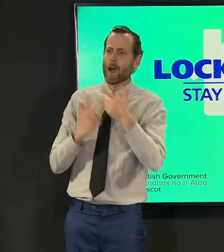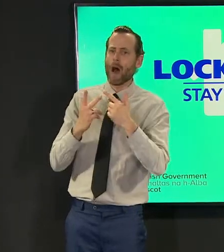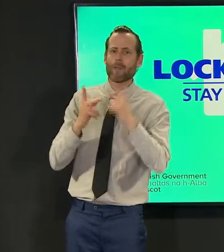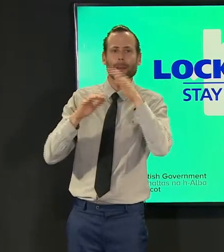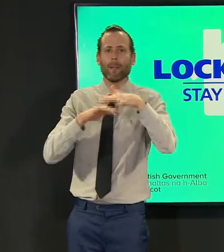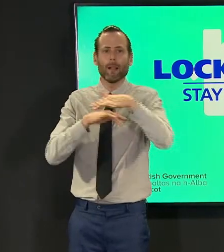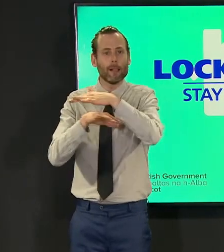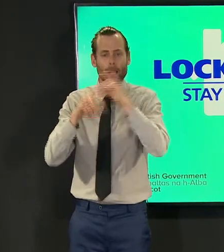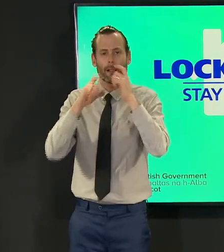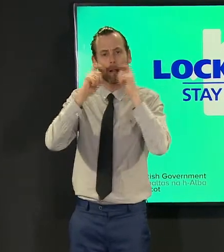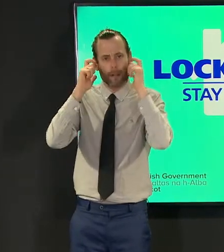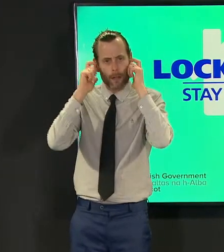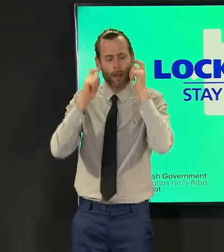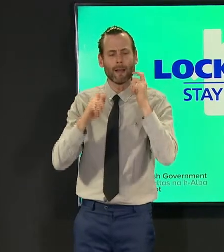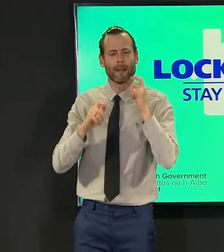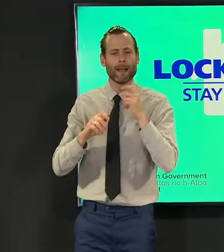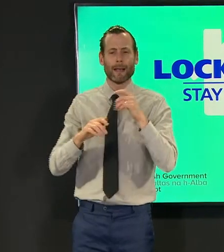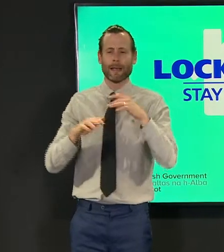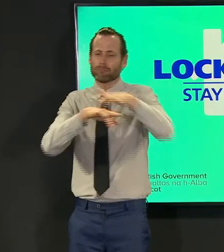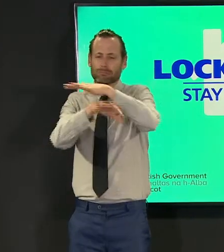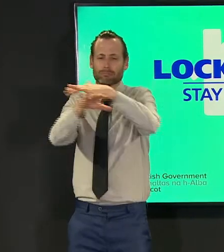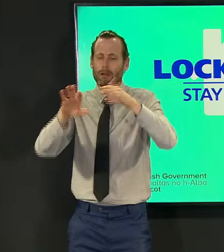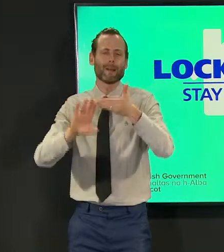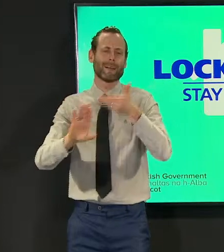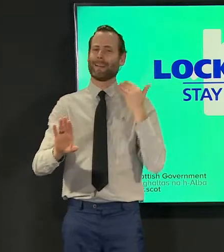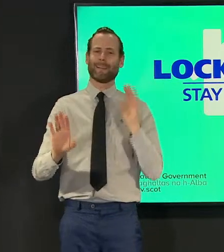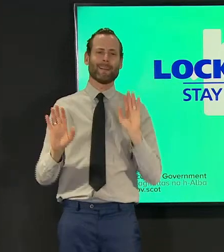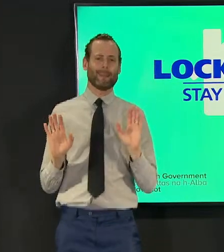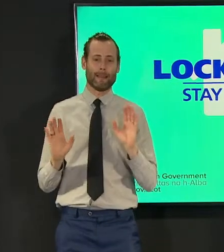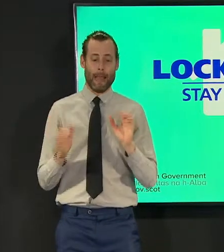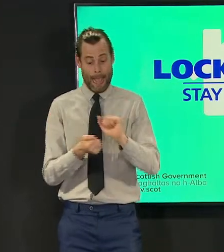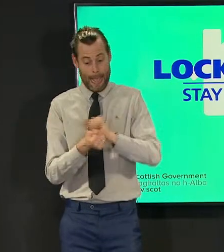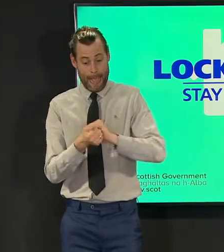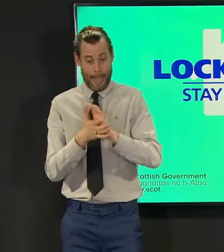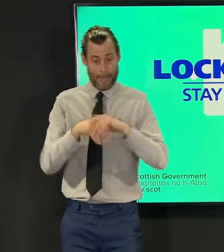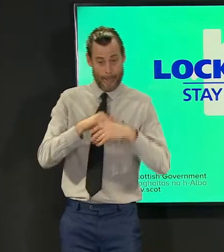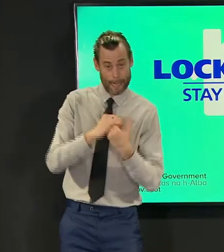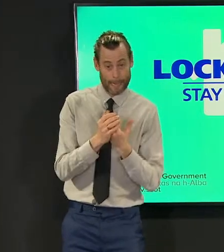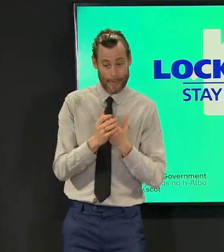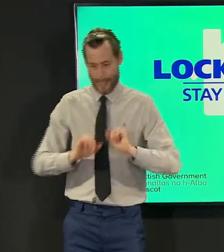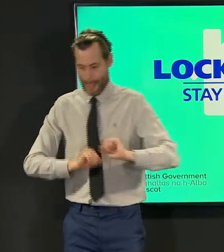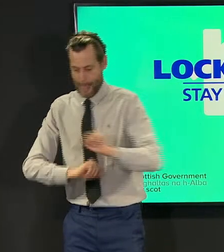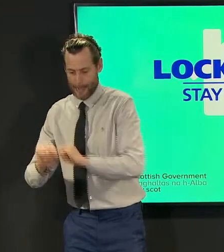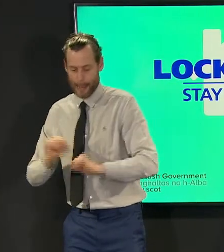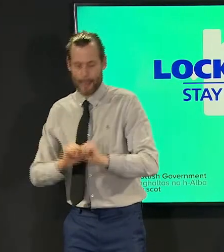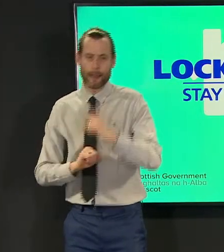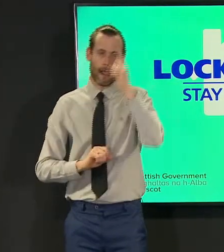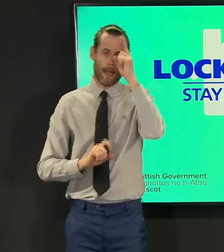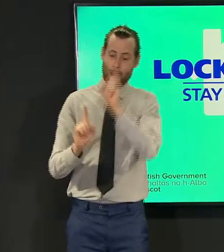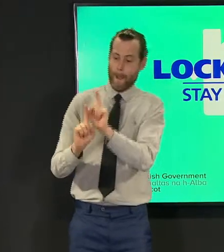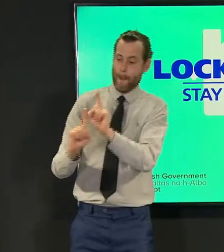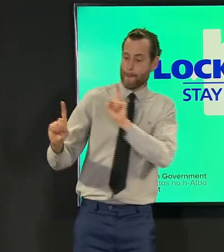avoid anywhere busy clean hands and surfaces use two meter distancing if you're talking to someone